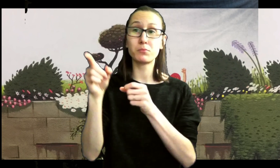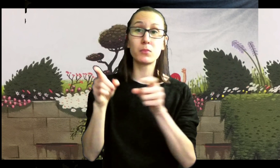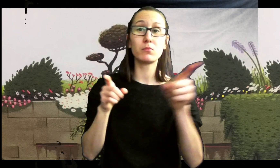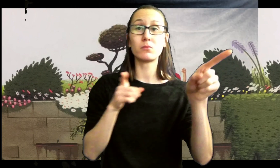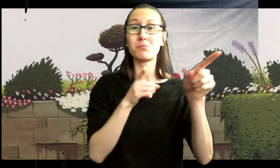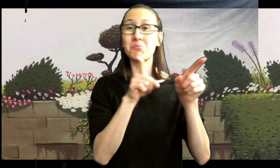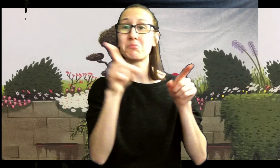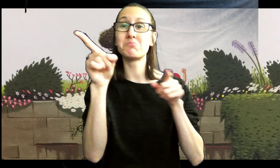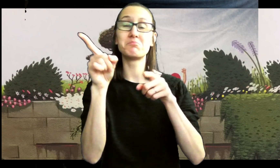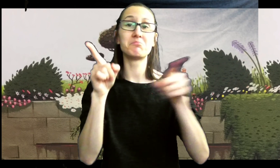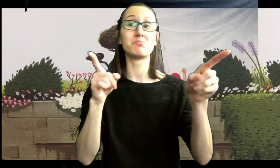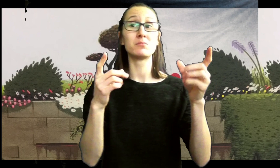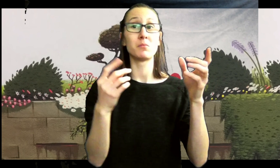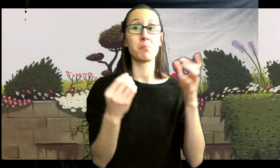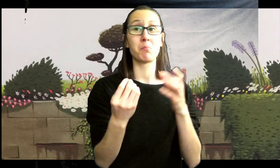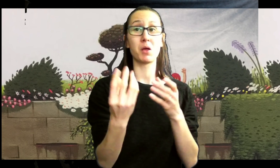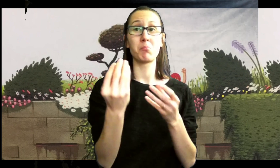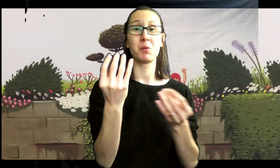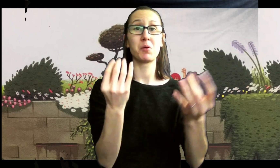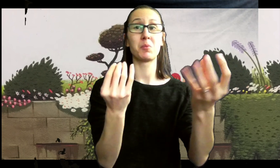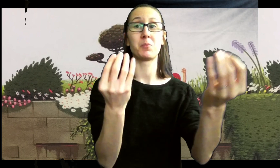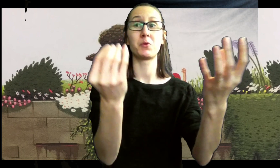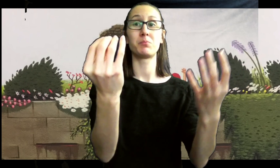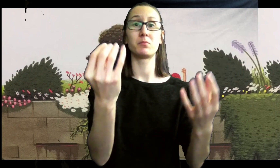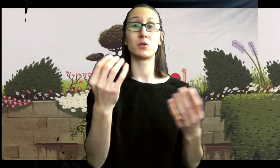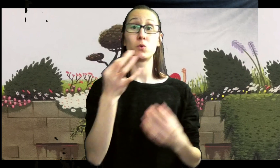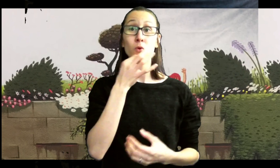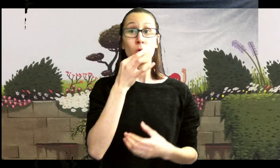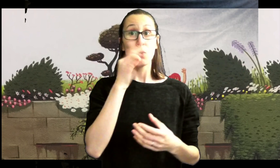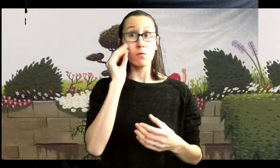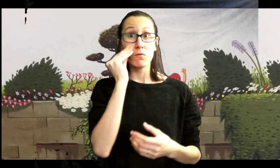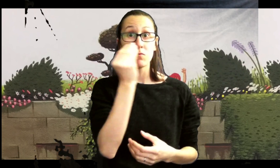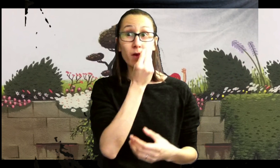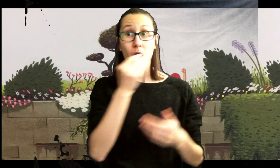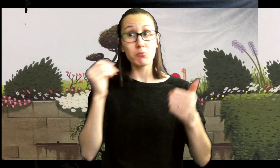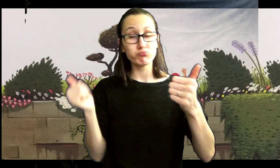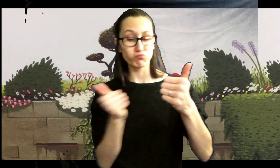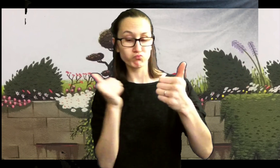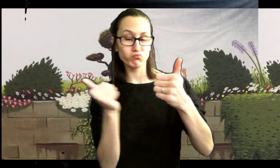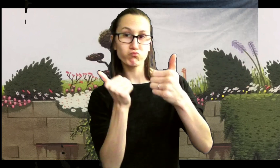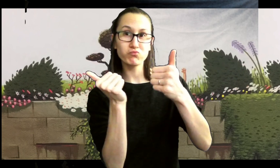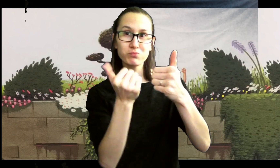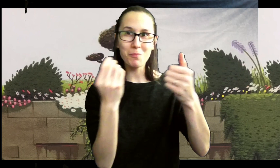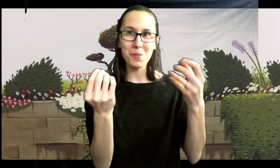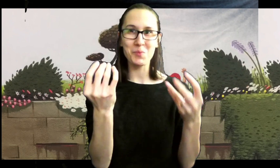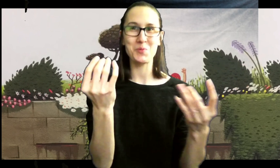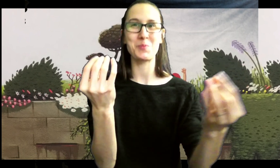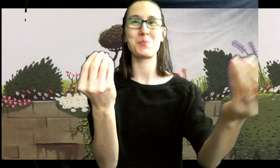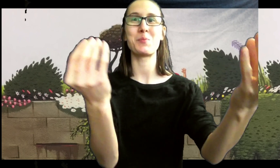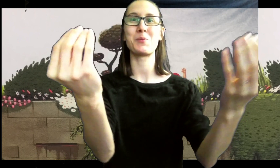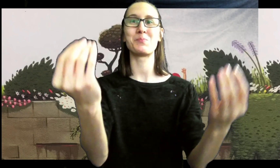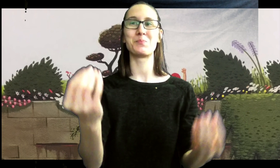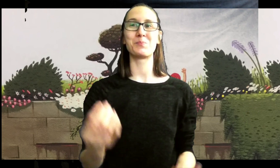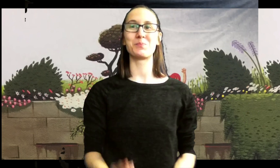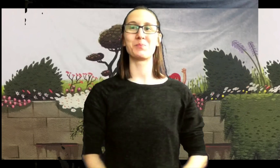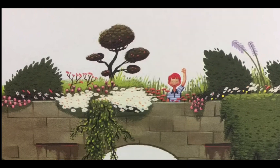They popped up farther and farther along the railway. and were closely followed by the more delicate plants.